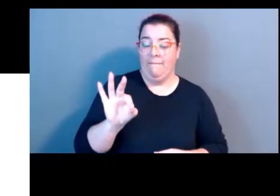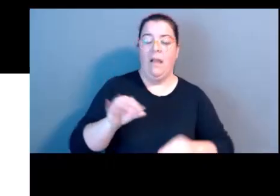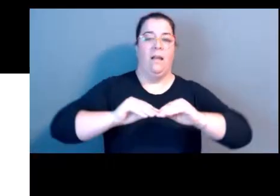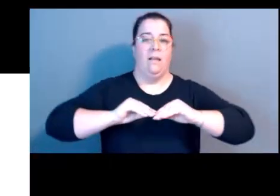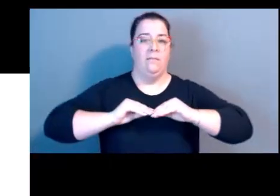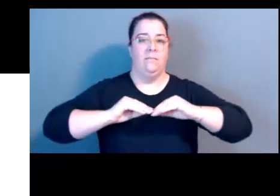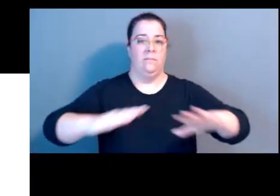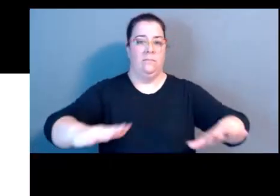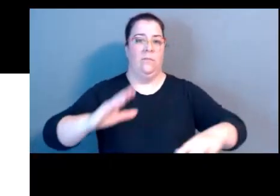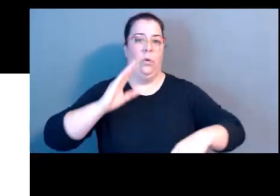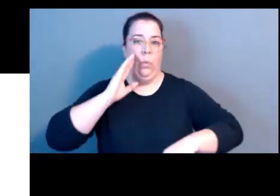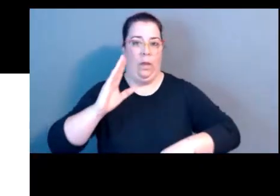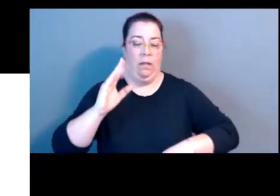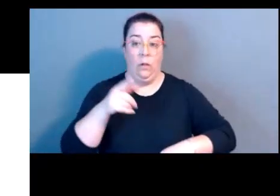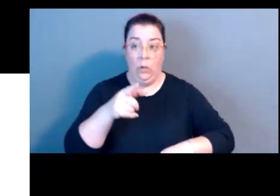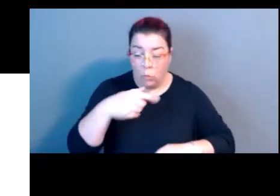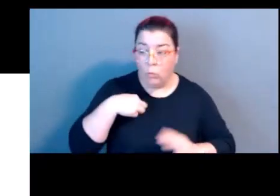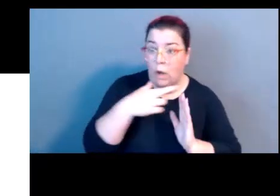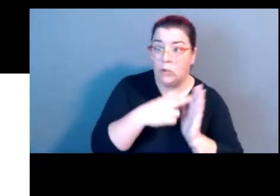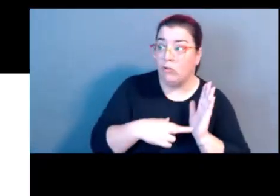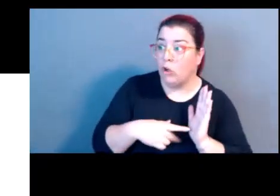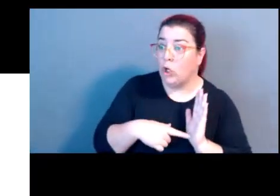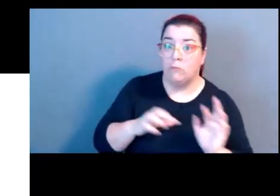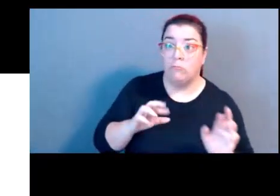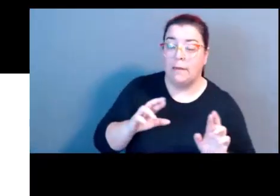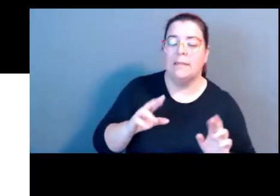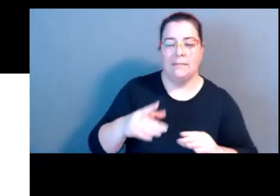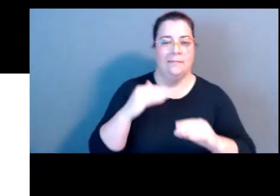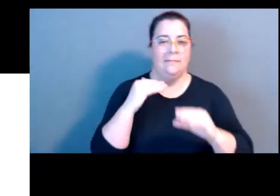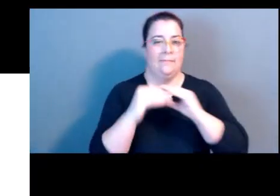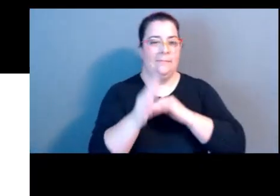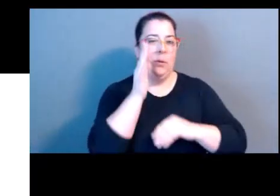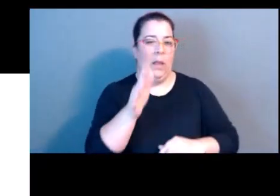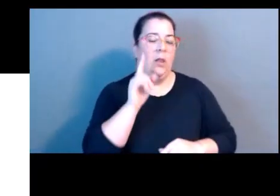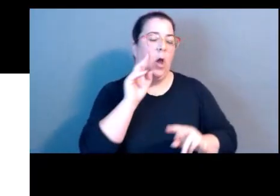registered attendees, so you can expect this in the coming days.